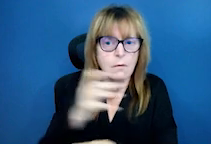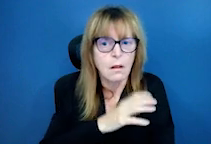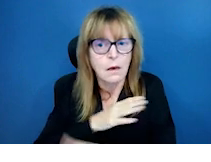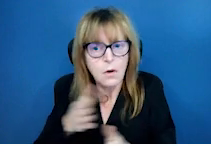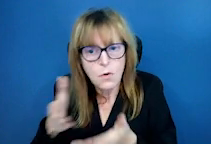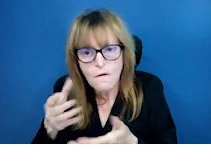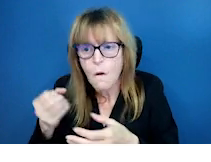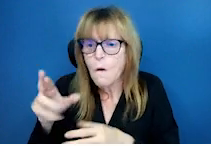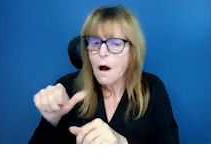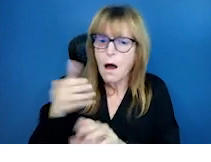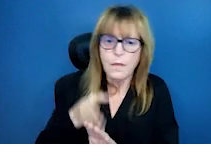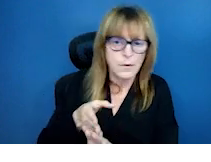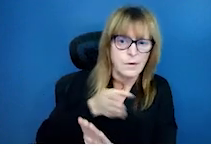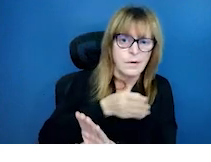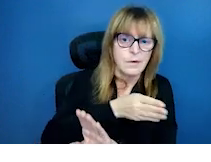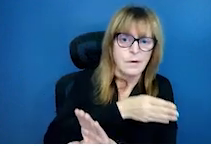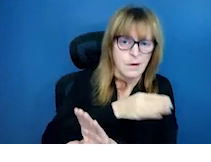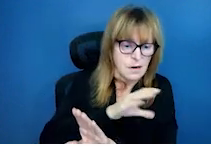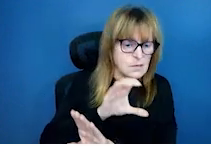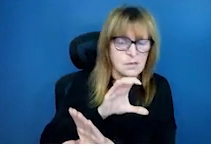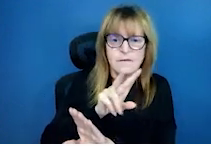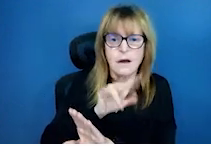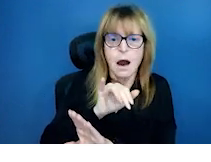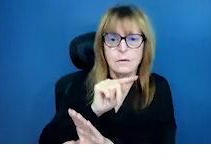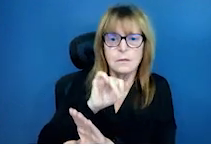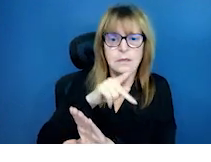After deducting the total government assistance, this organization would